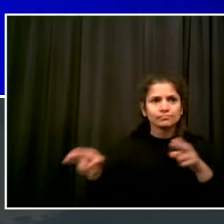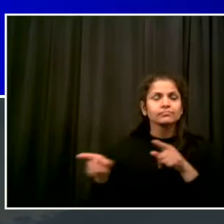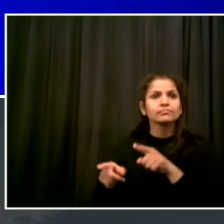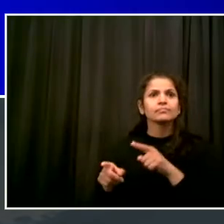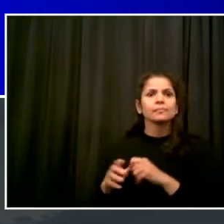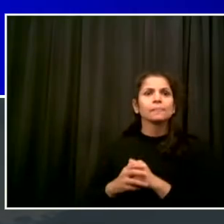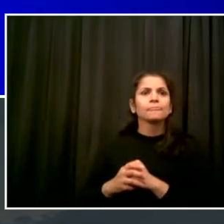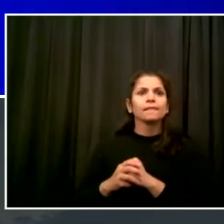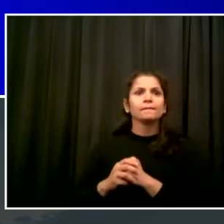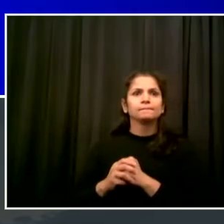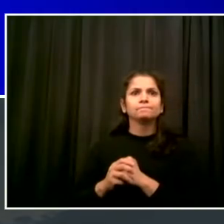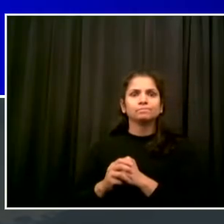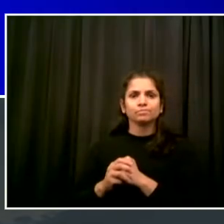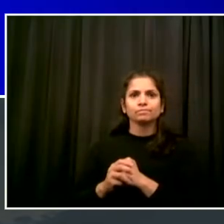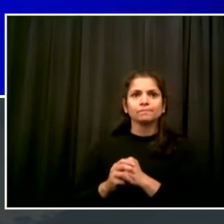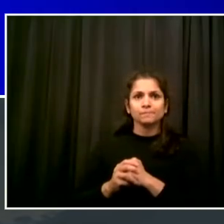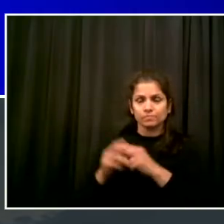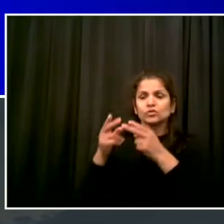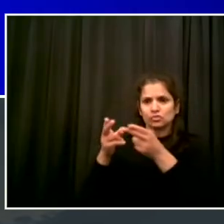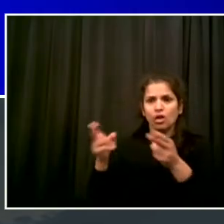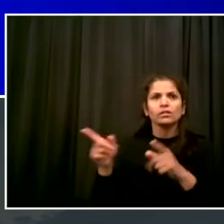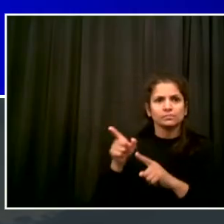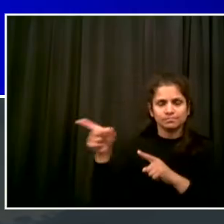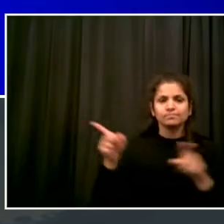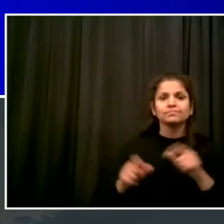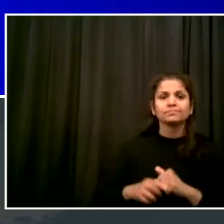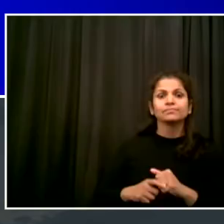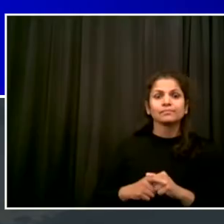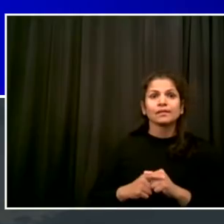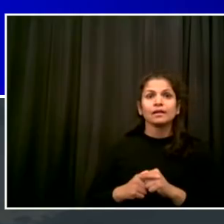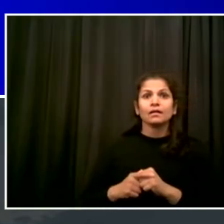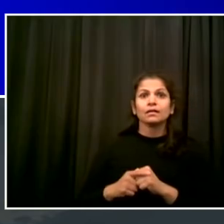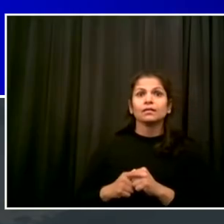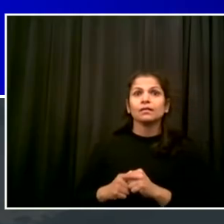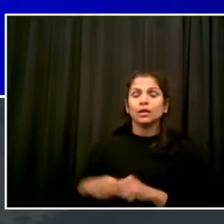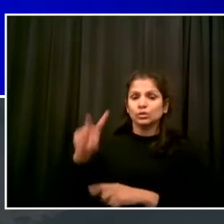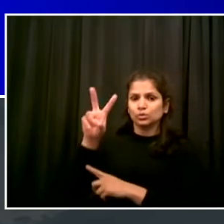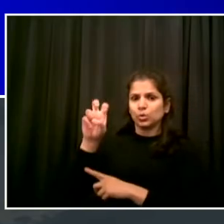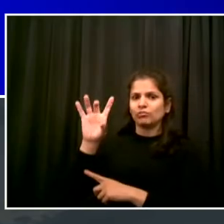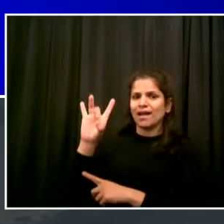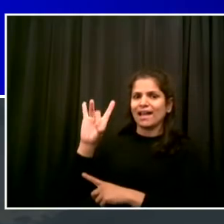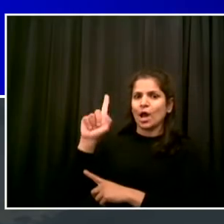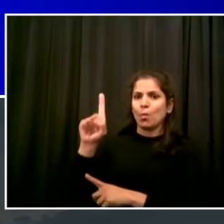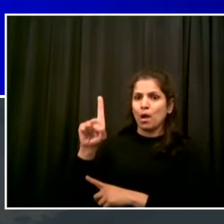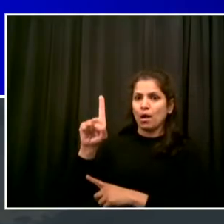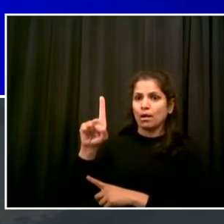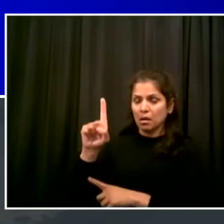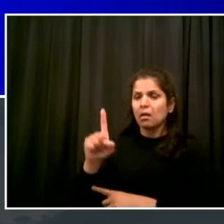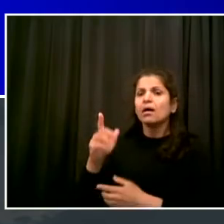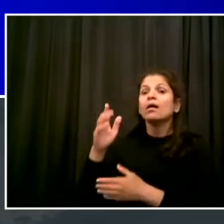SO NOT MULTIPL TIMES BUT OPPELE WHO ACCEPTED PLACEMENT IN